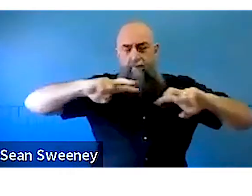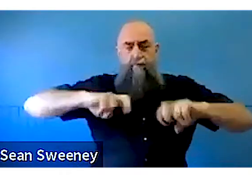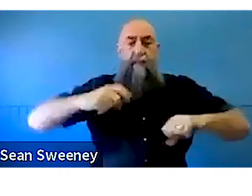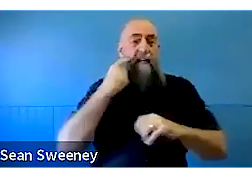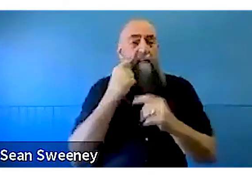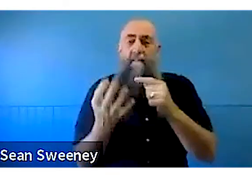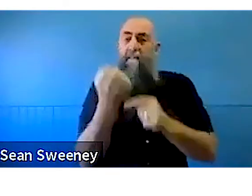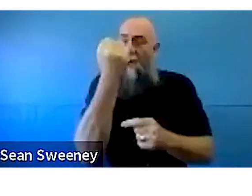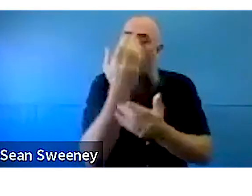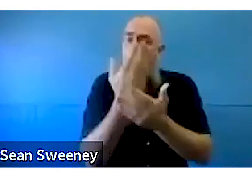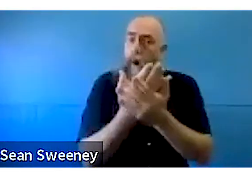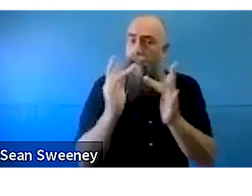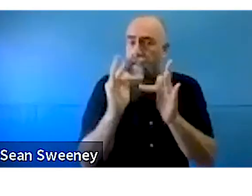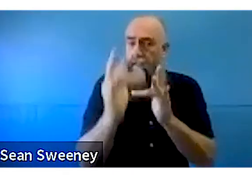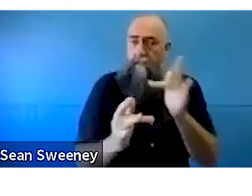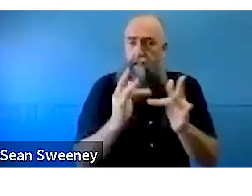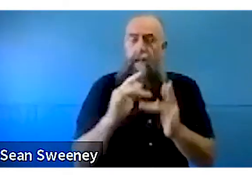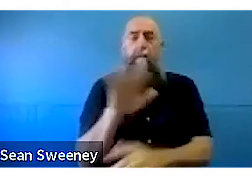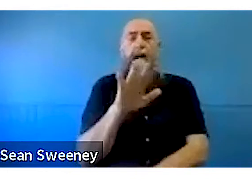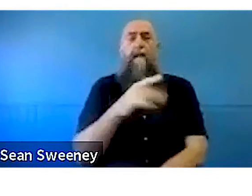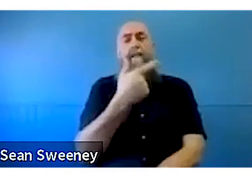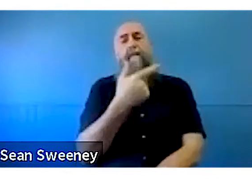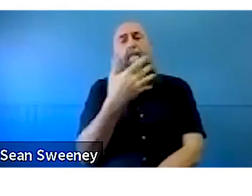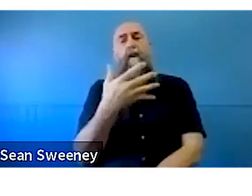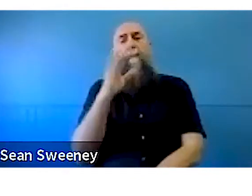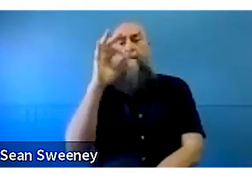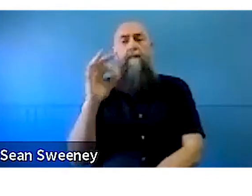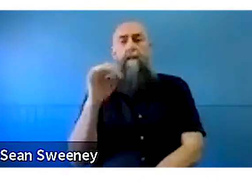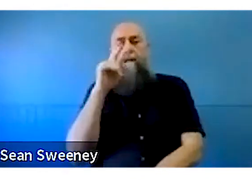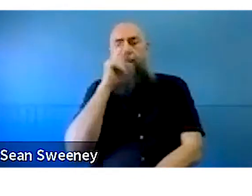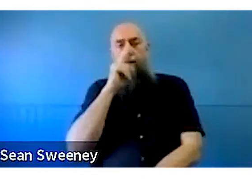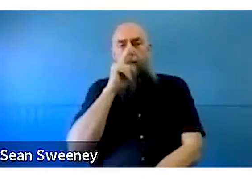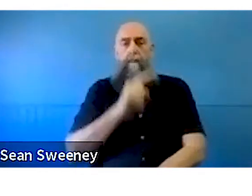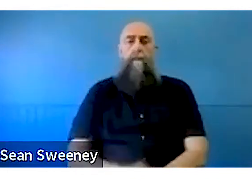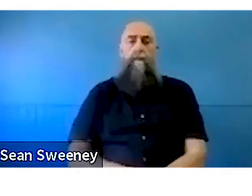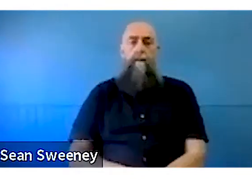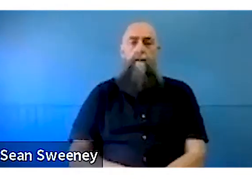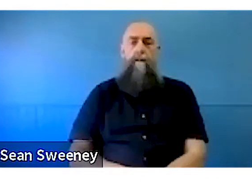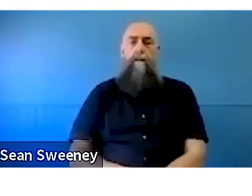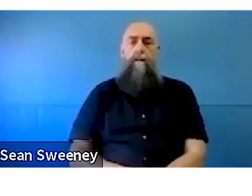75% of Australians hold implicit bias against Aboriginal and Torres